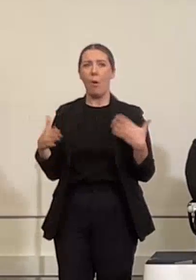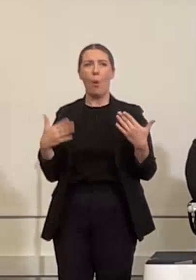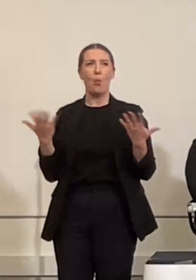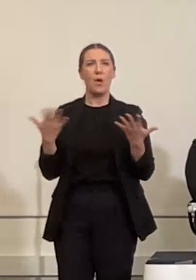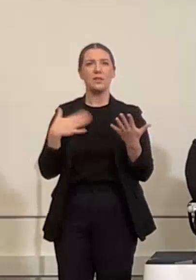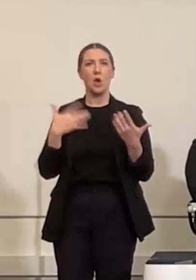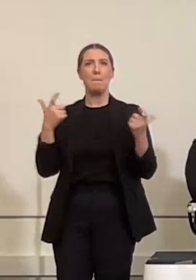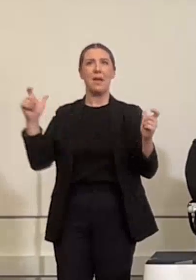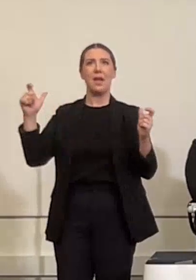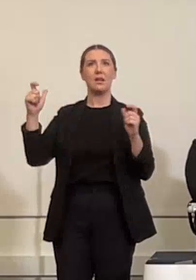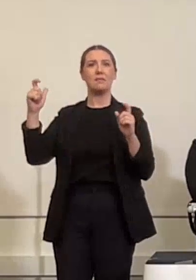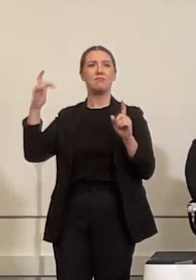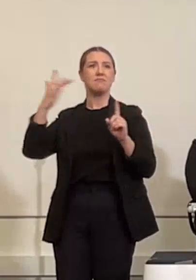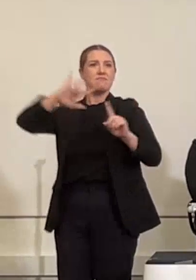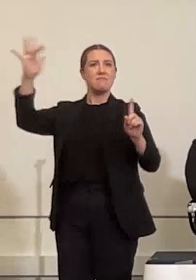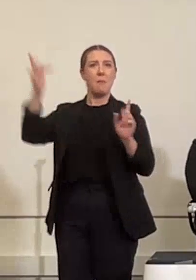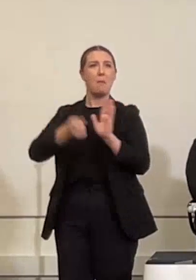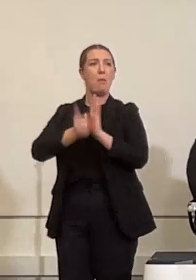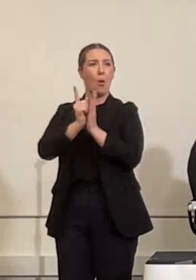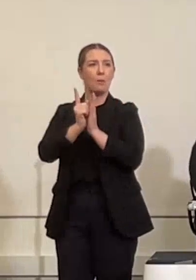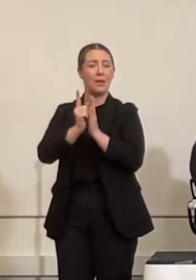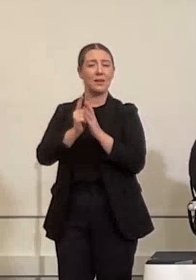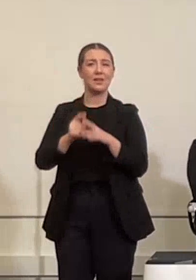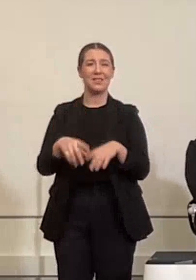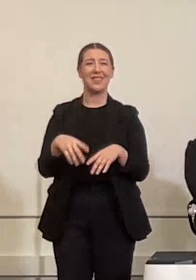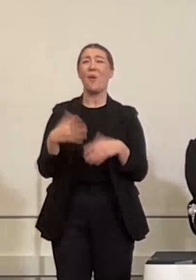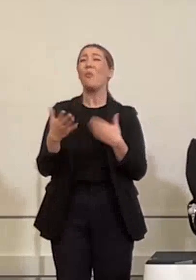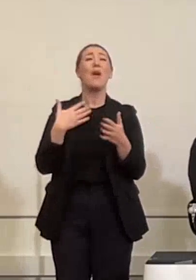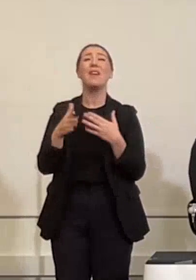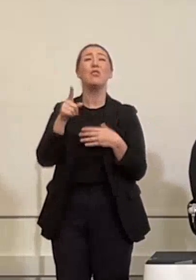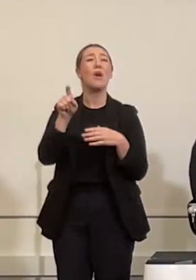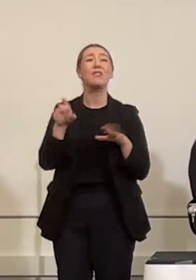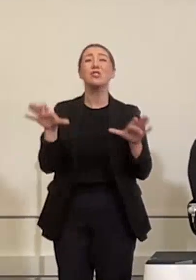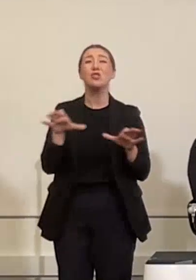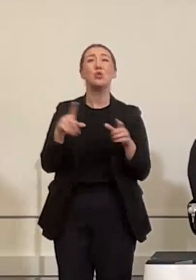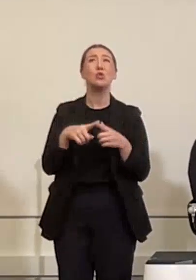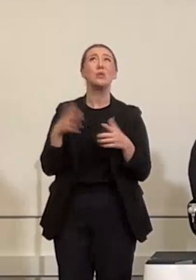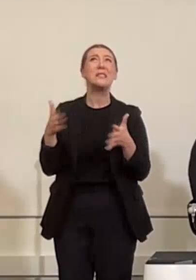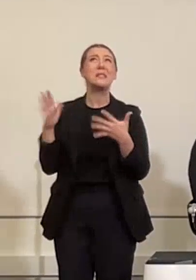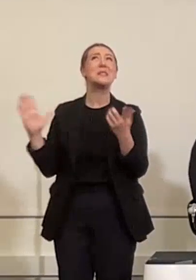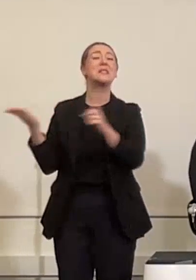then whatever you need to take to get them to build it in, we follow it up with.